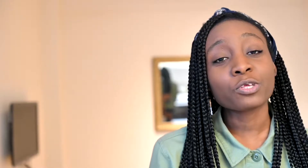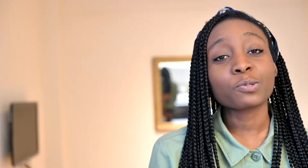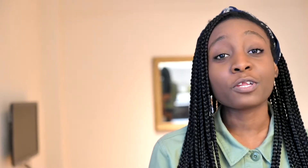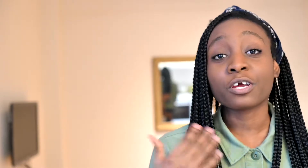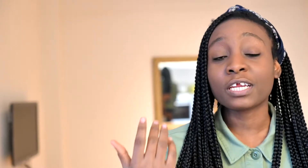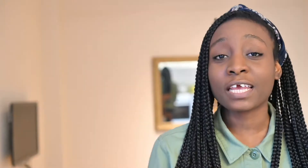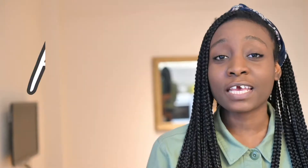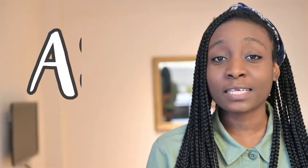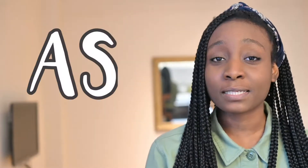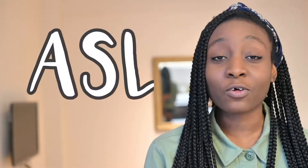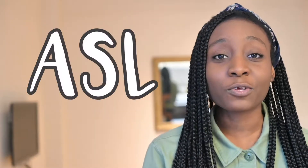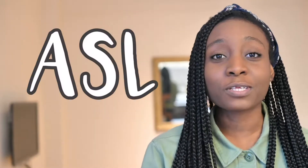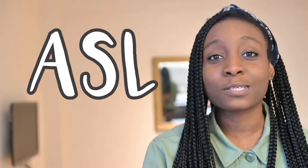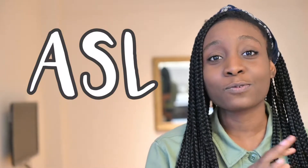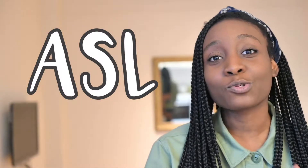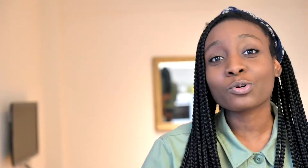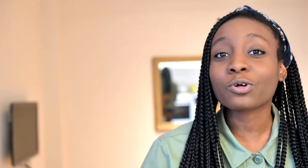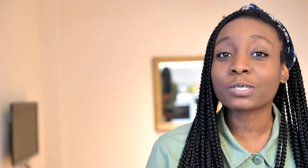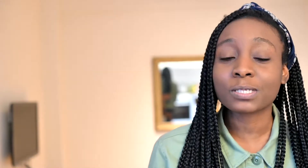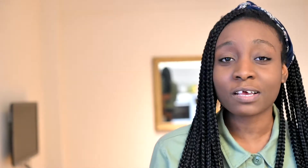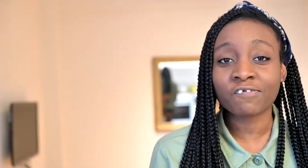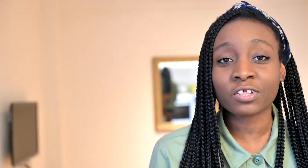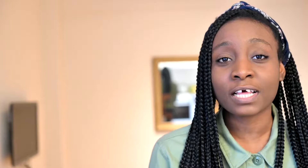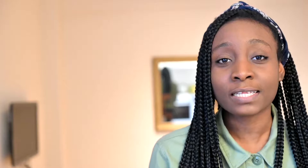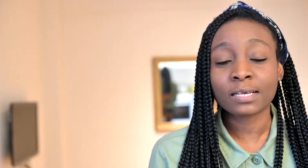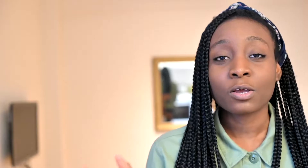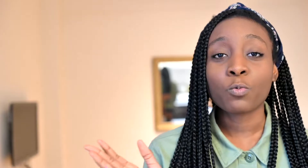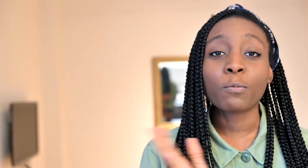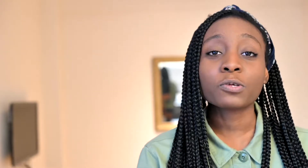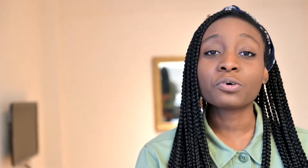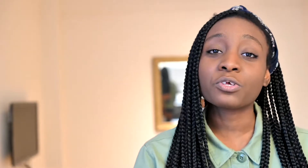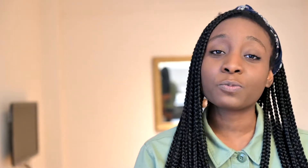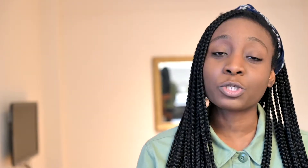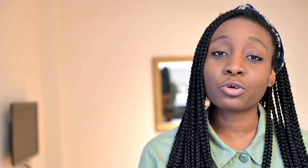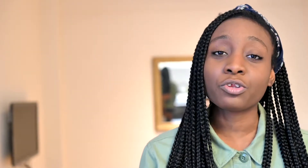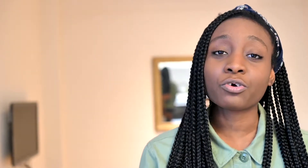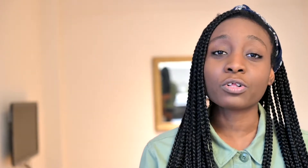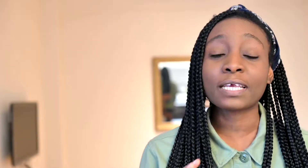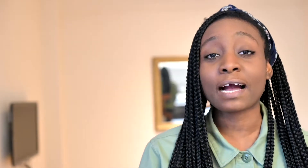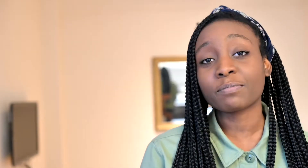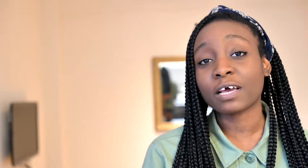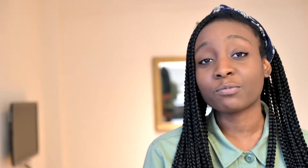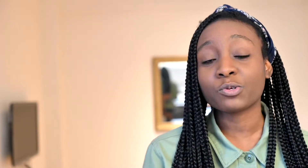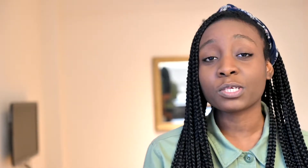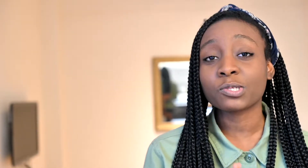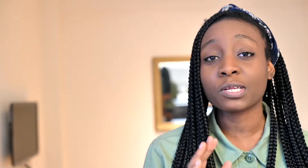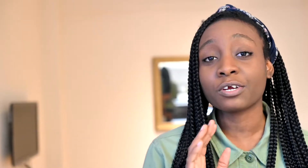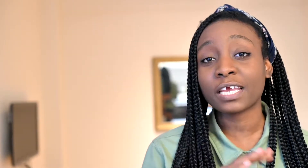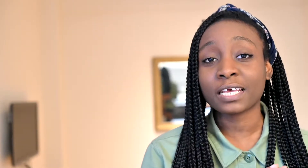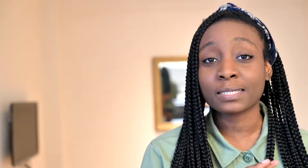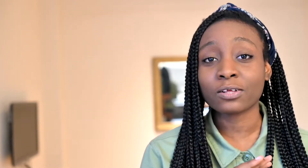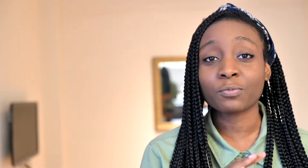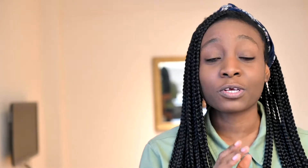I'm going to be learning ASL because it's been so long since I've done that but I'm also going to be showing you all the app that I'm using to learn ASL